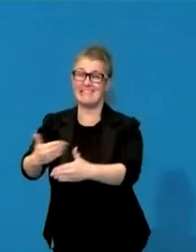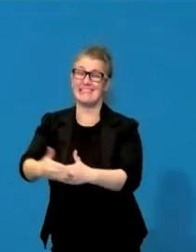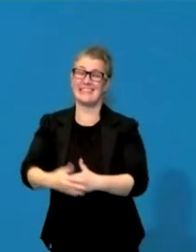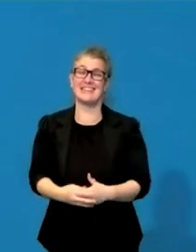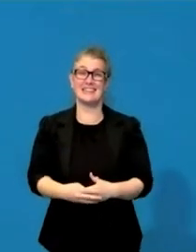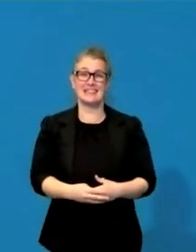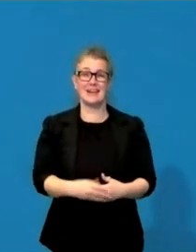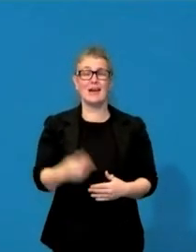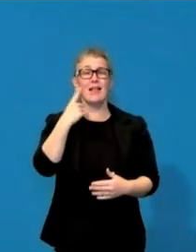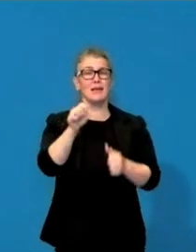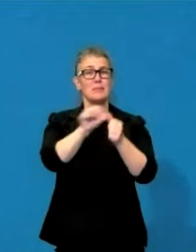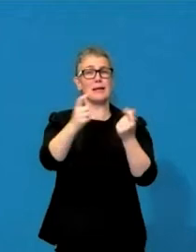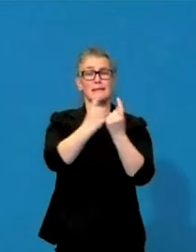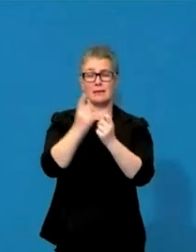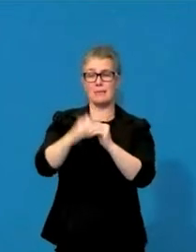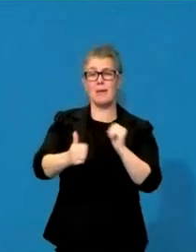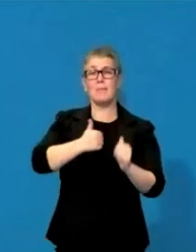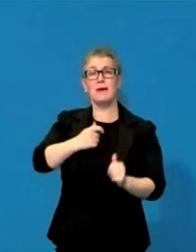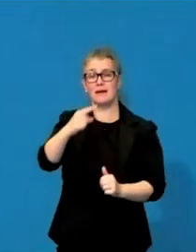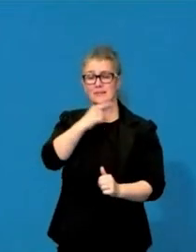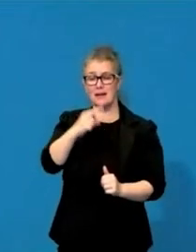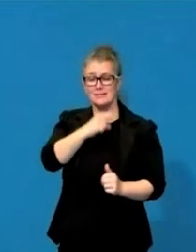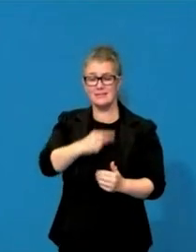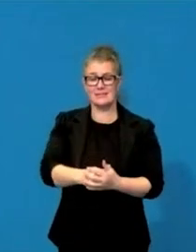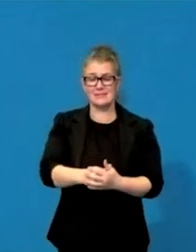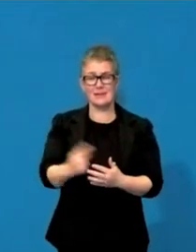I think that some of the best things about him, you get cuddles and stuff off him now